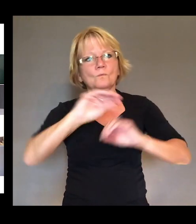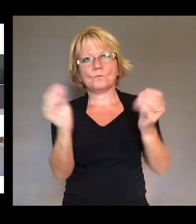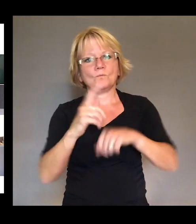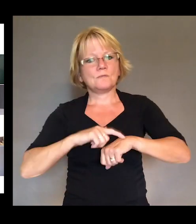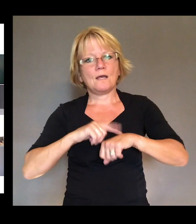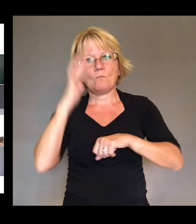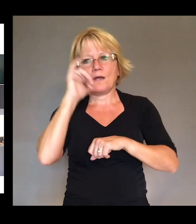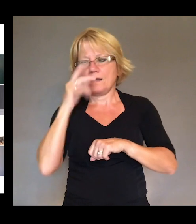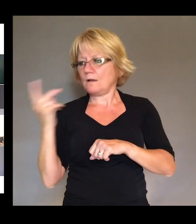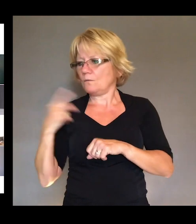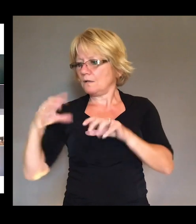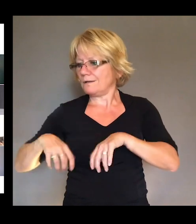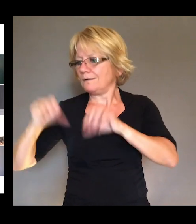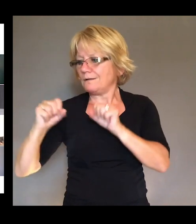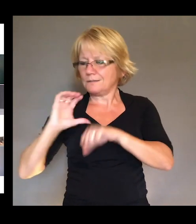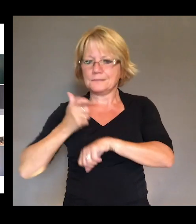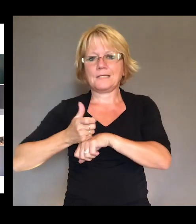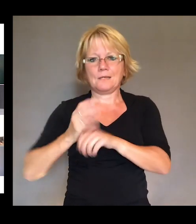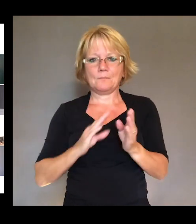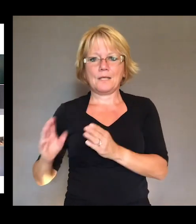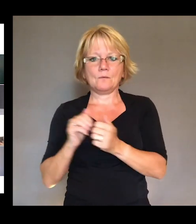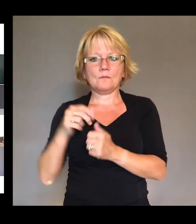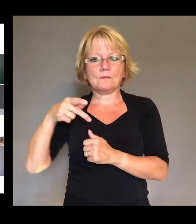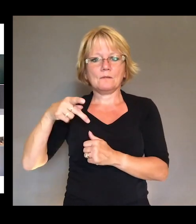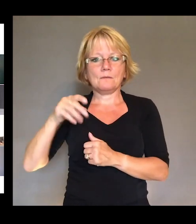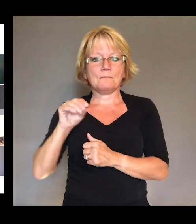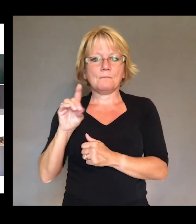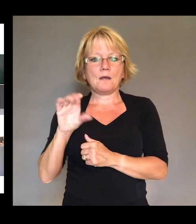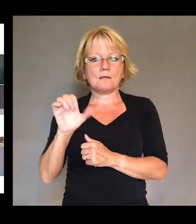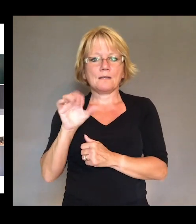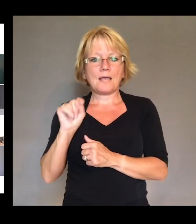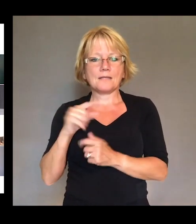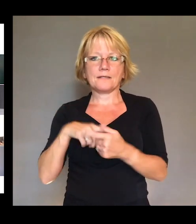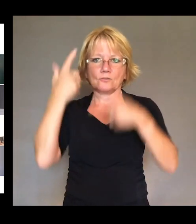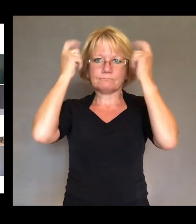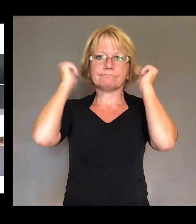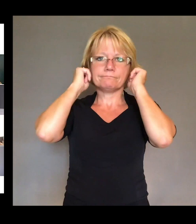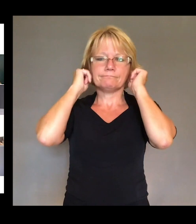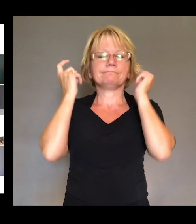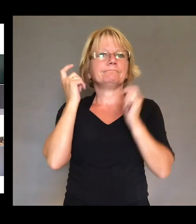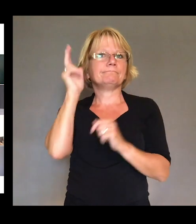teachers don't have time, they don't have time. So we be like, let's package this up and put it on a podcast for them so they could just throw their earphones in